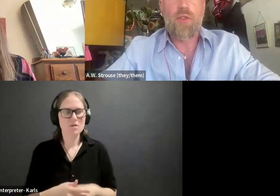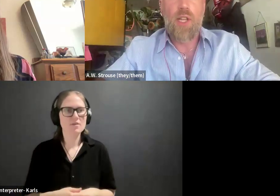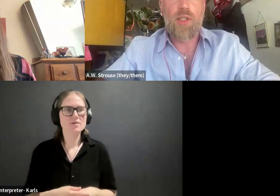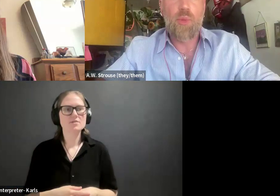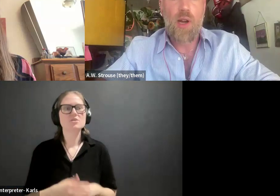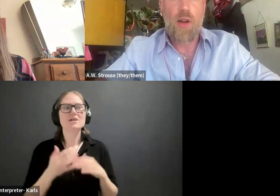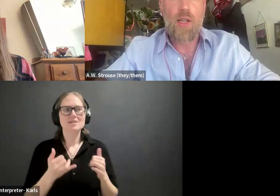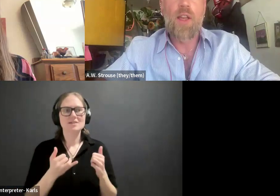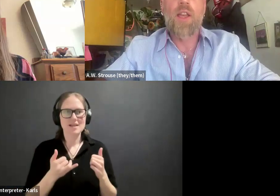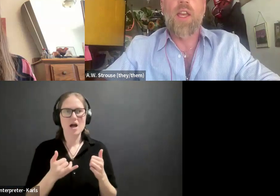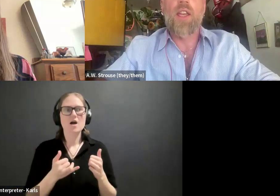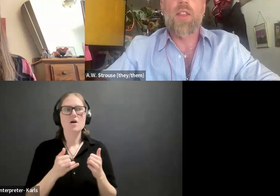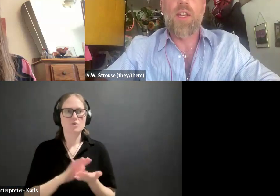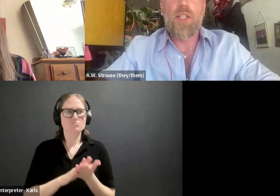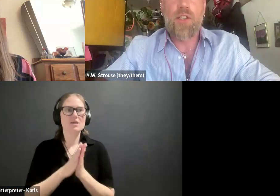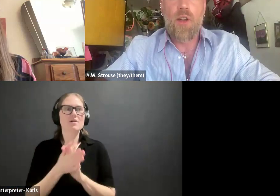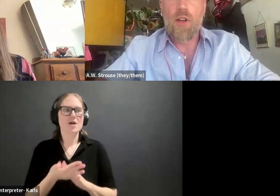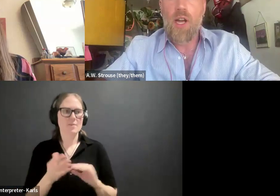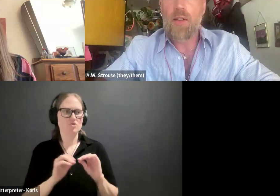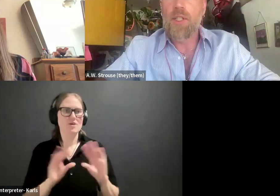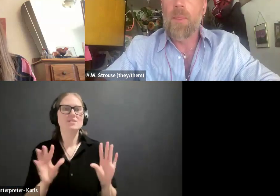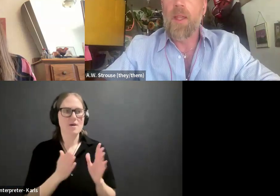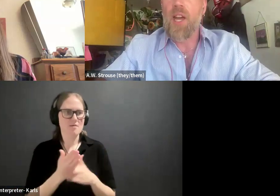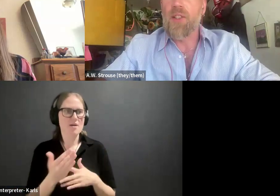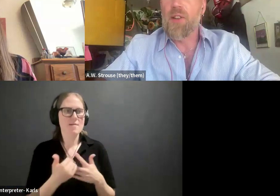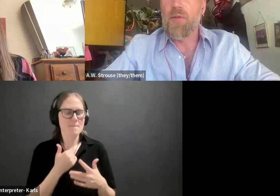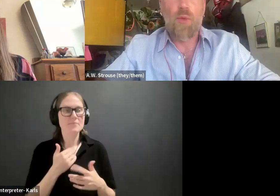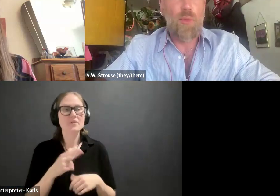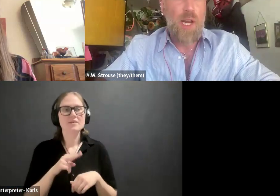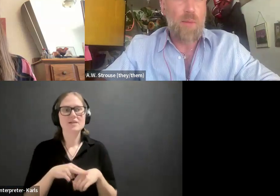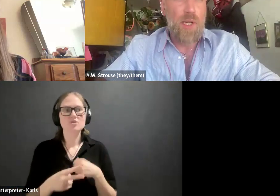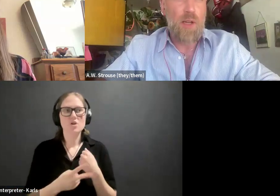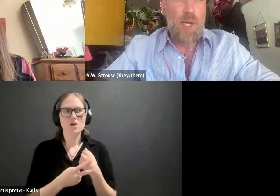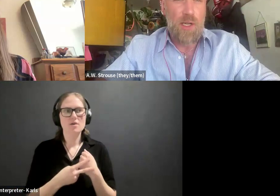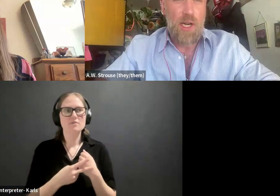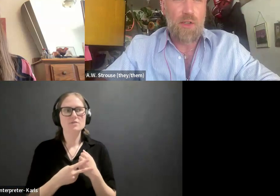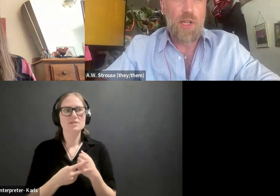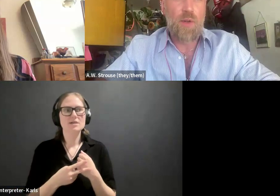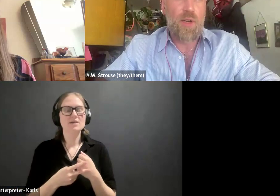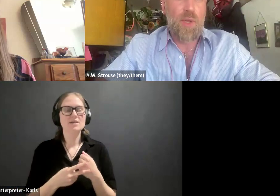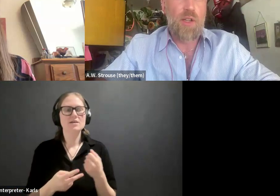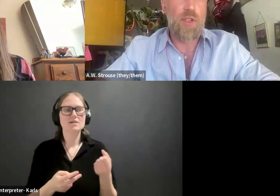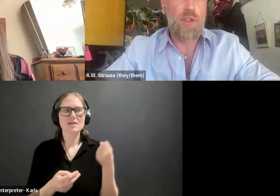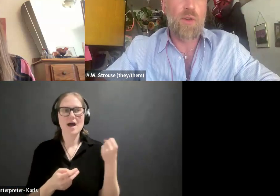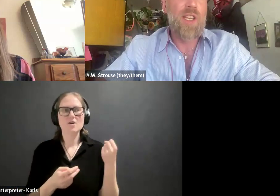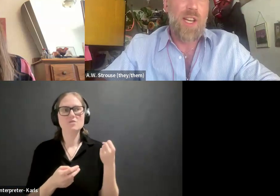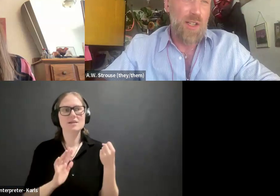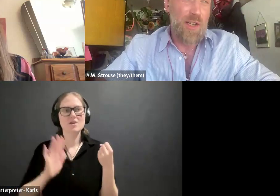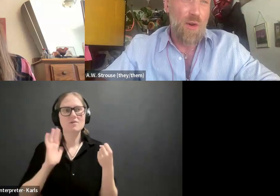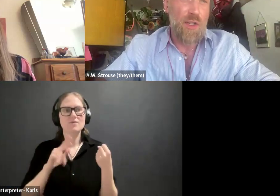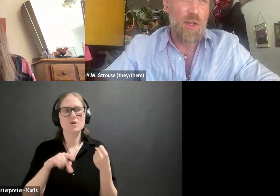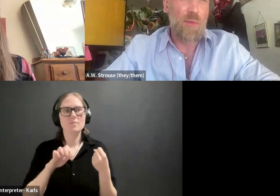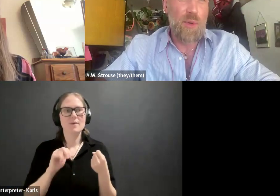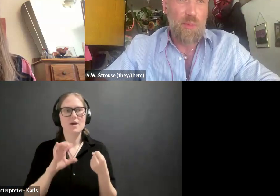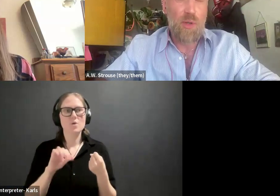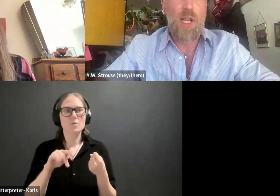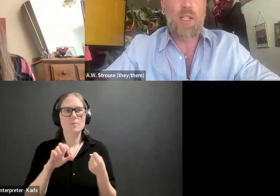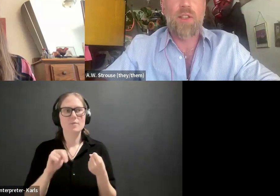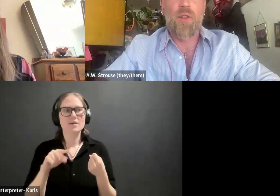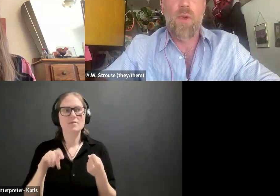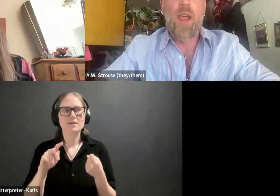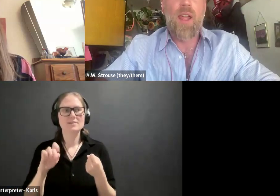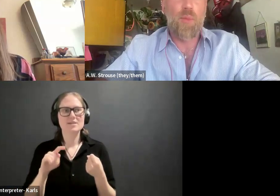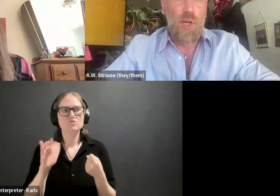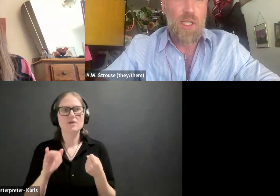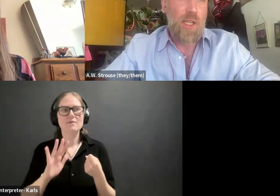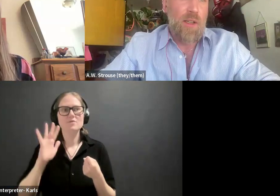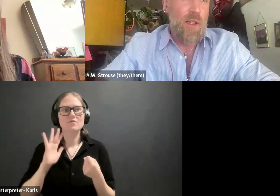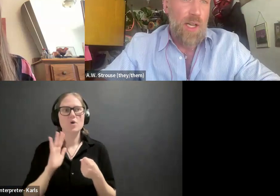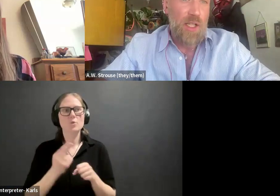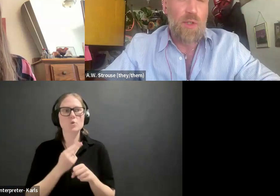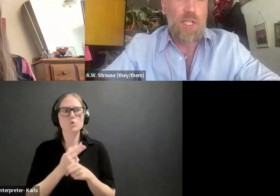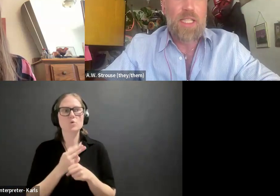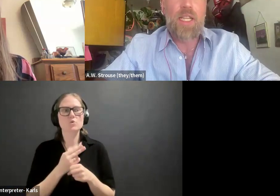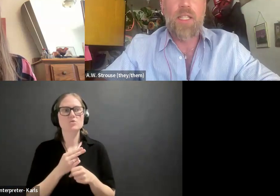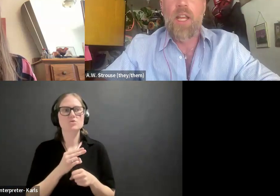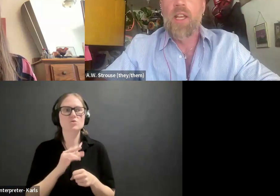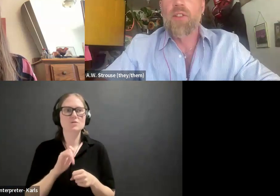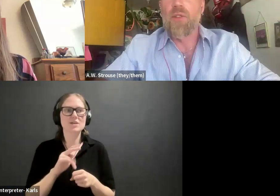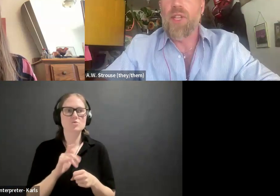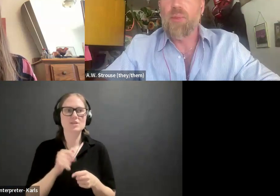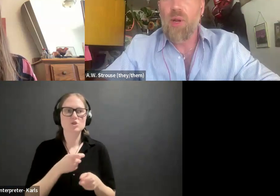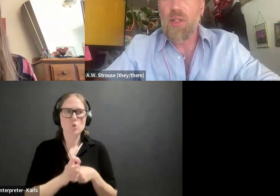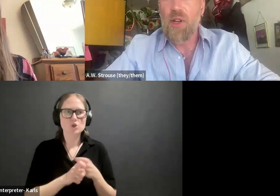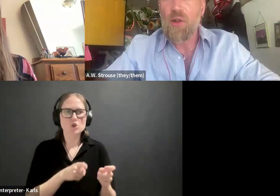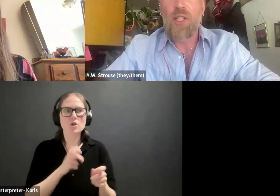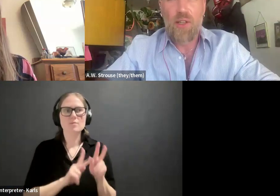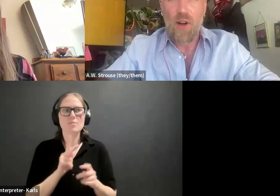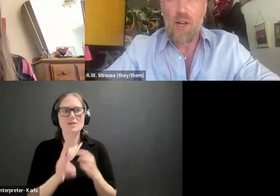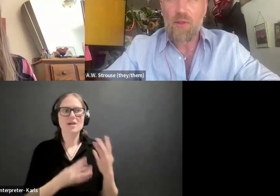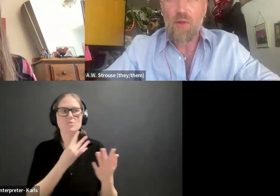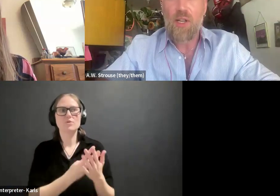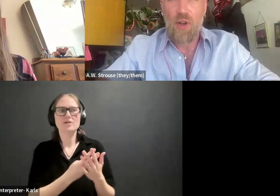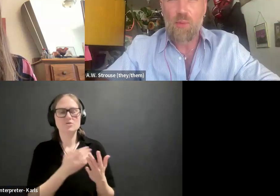transparent, and the National Archives is housed in a former Panopticon Penitentiary, which had been used to sexually torture people and to imprison sexual dissidents. So, the experience of going to the archives was quite troubling.